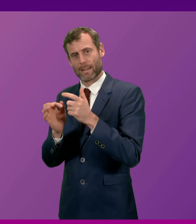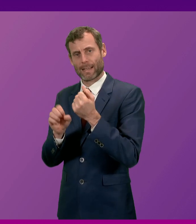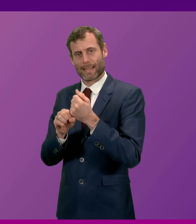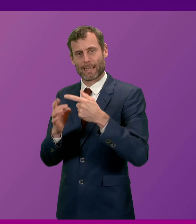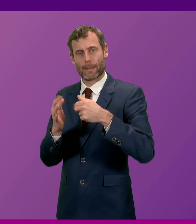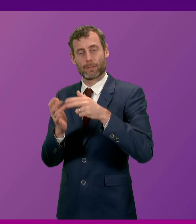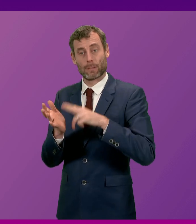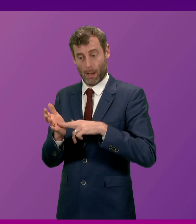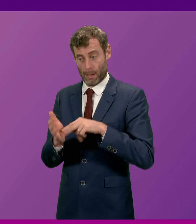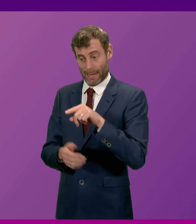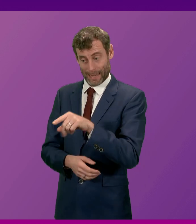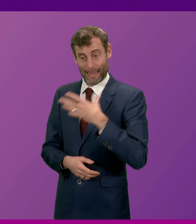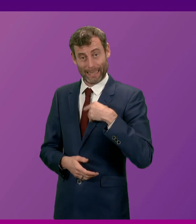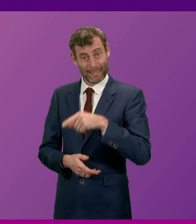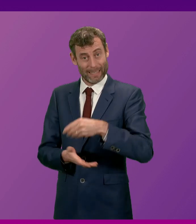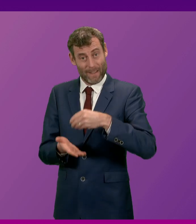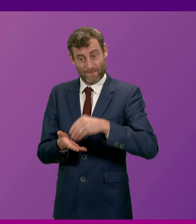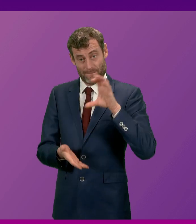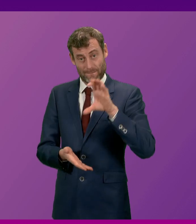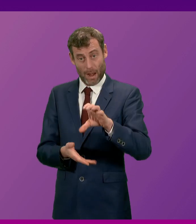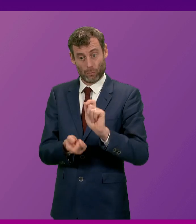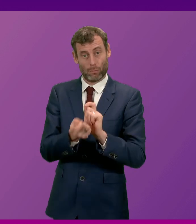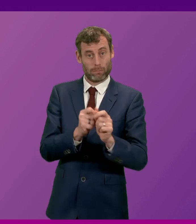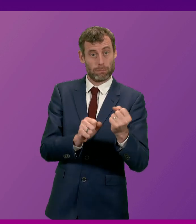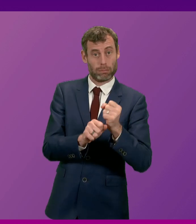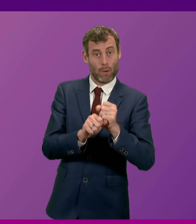which are leaving people stuck in hospital or struggling in their own homes,